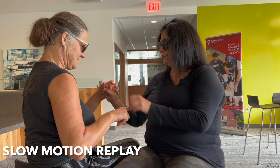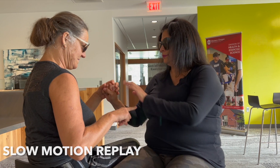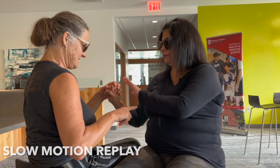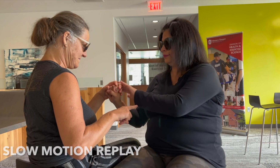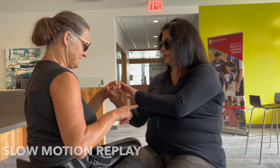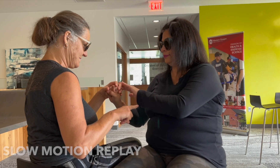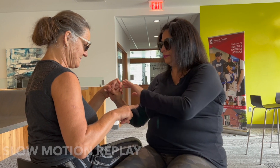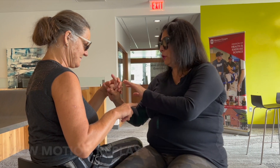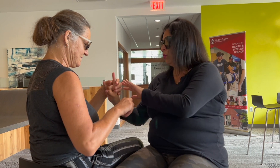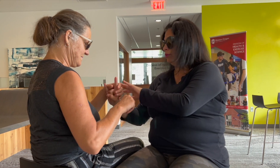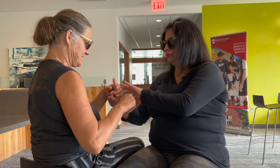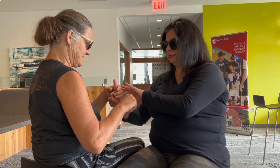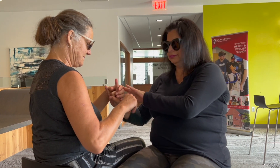Slow motion replay.